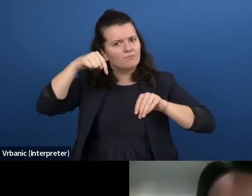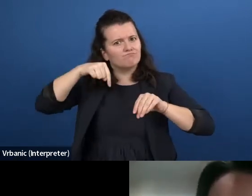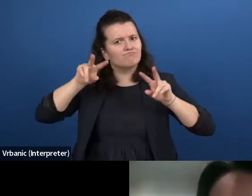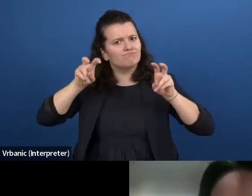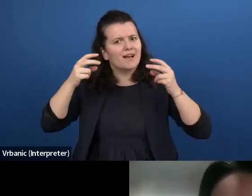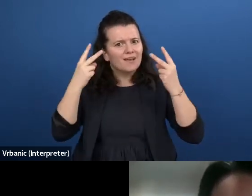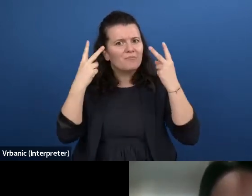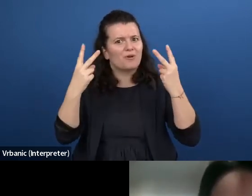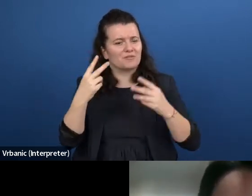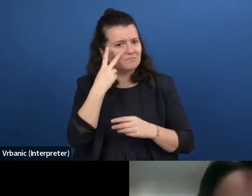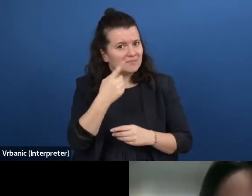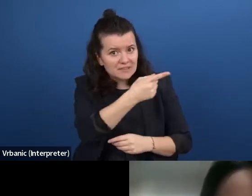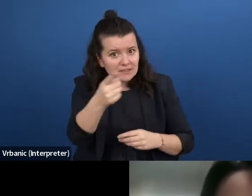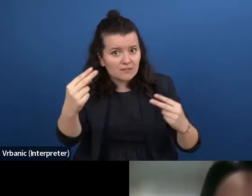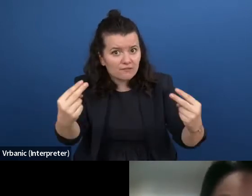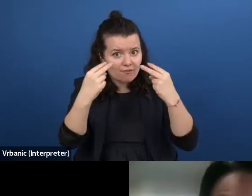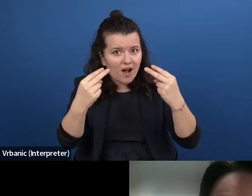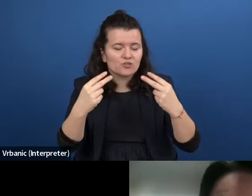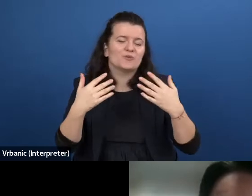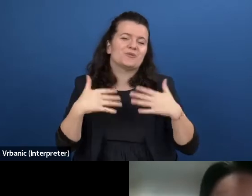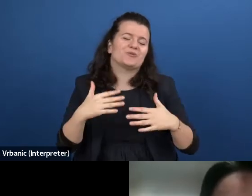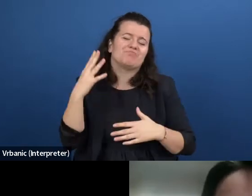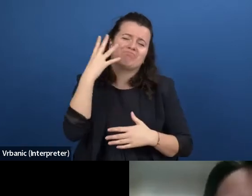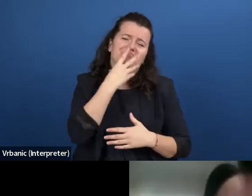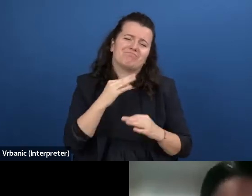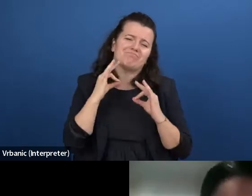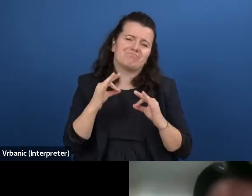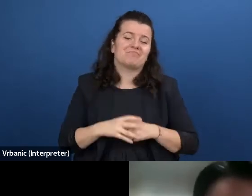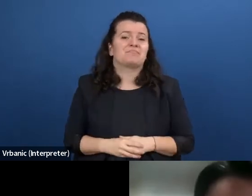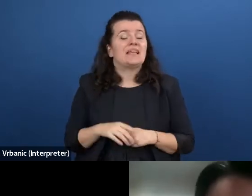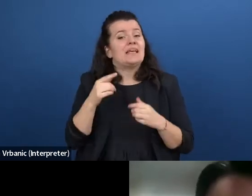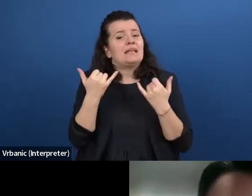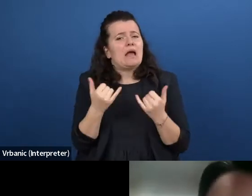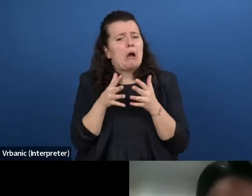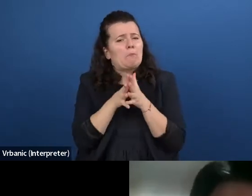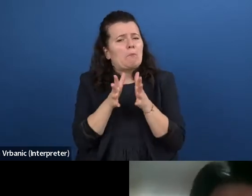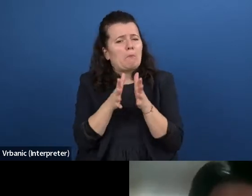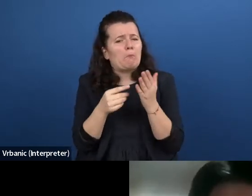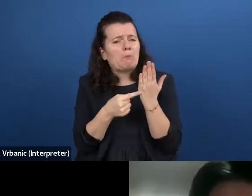Just some housekeeping rules before we start. Please mute yourself when you are not speaking.